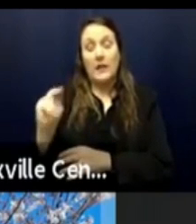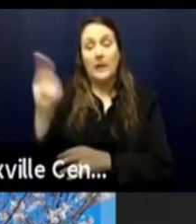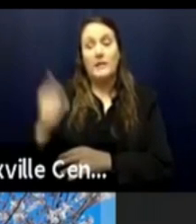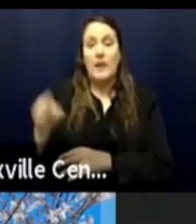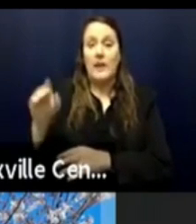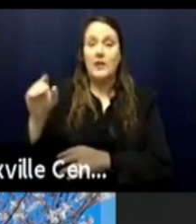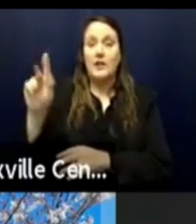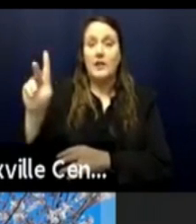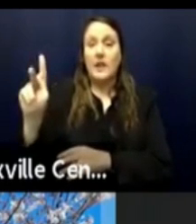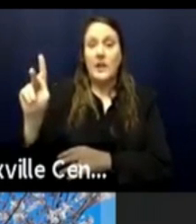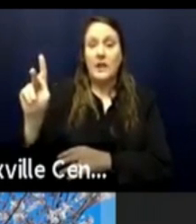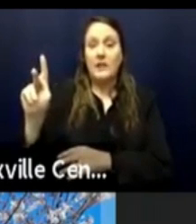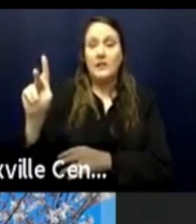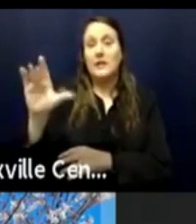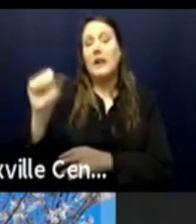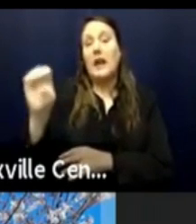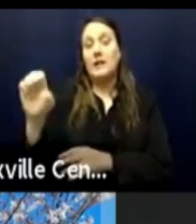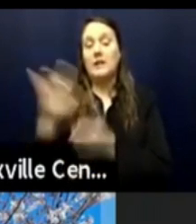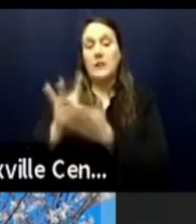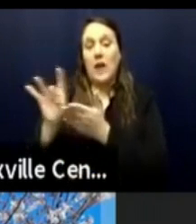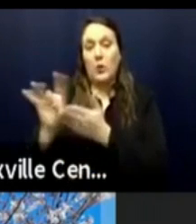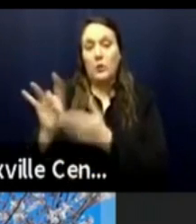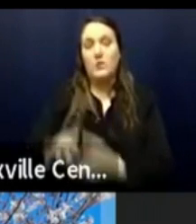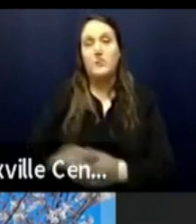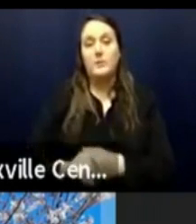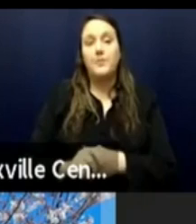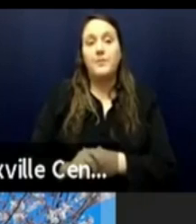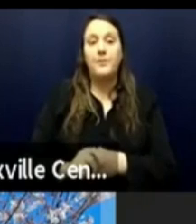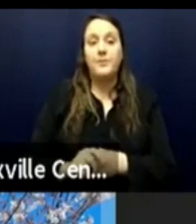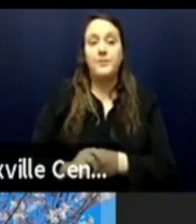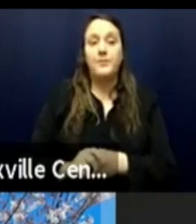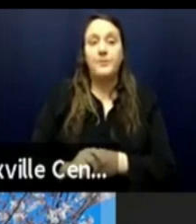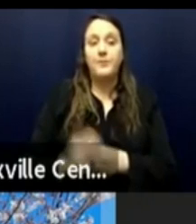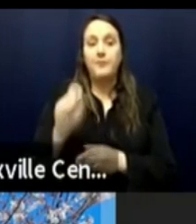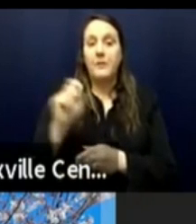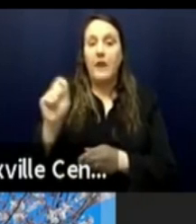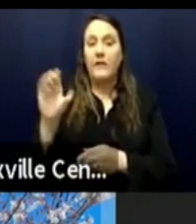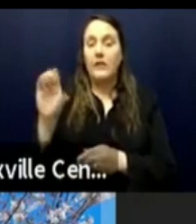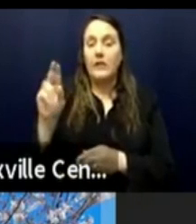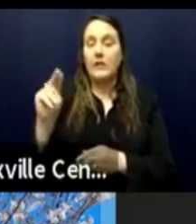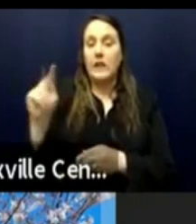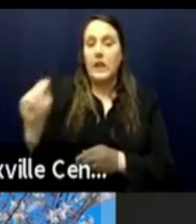AS A REMINDER ALL OF THIS DATA THAT WE WANT TO TALK ABOUT